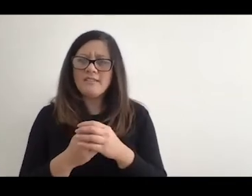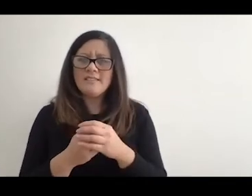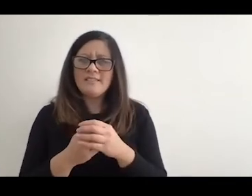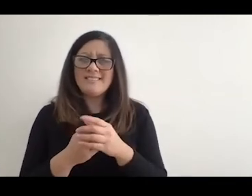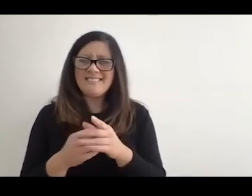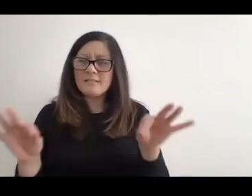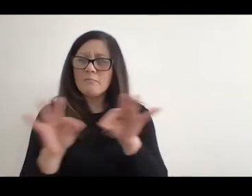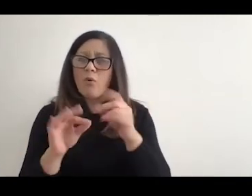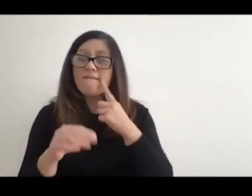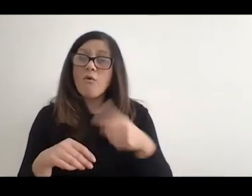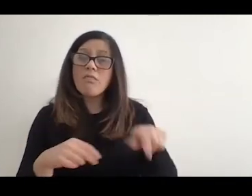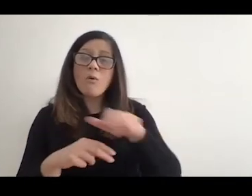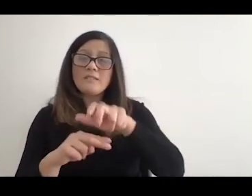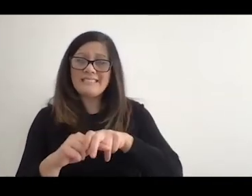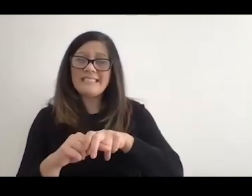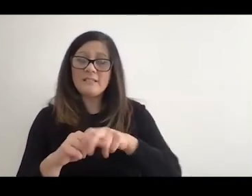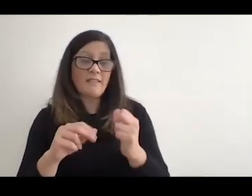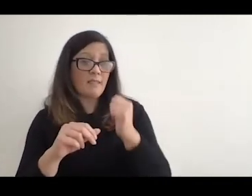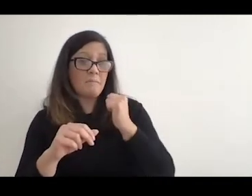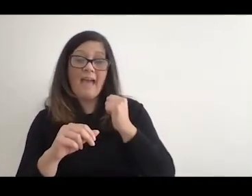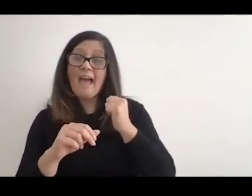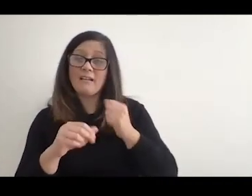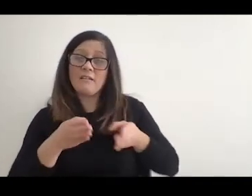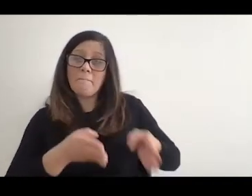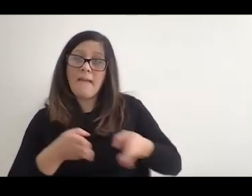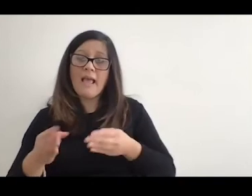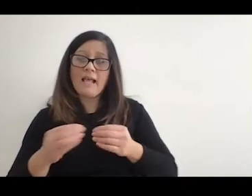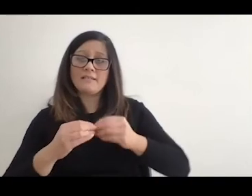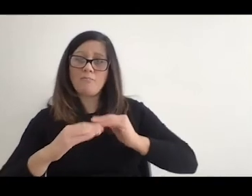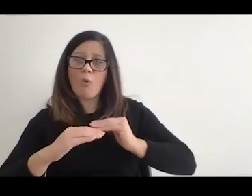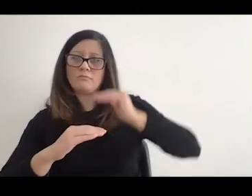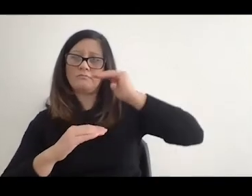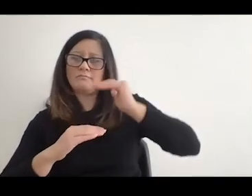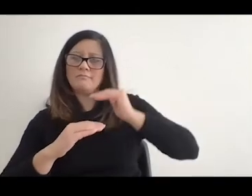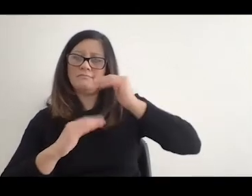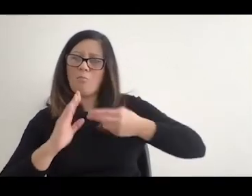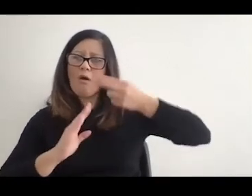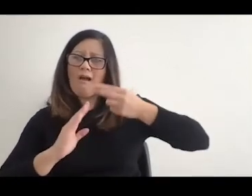to be just a bit higher in the back. It's necessary for someone who is,